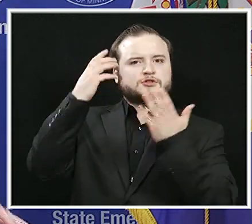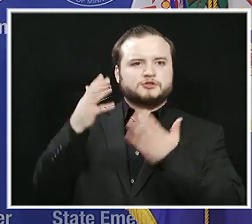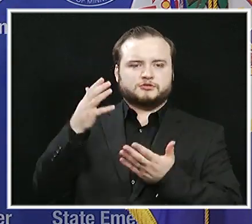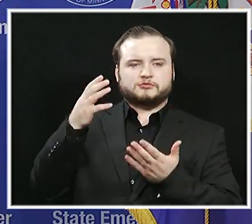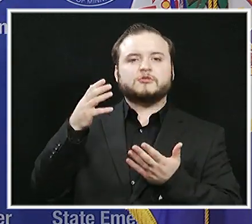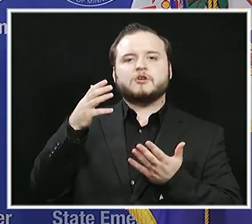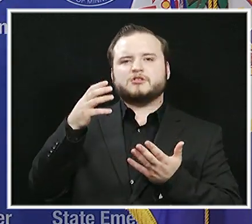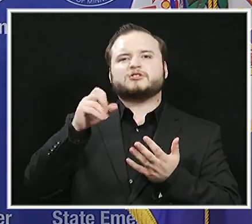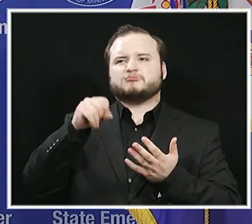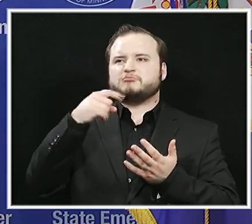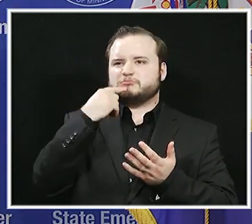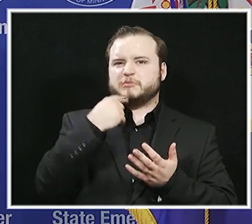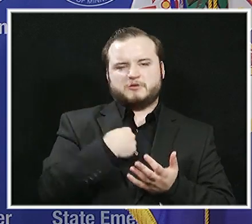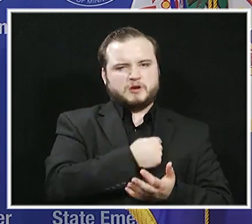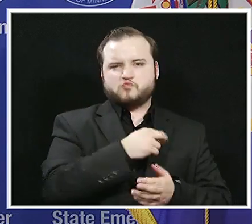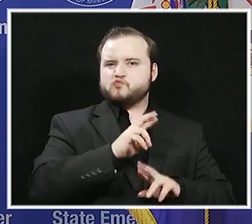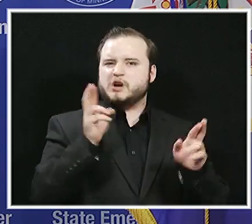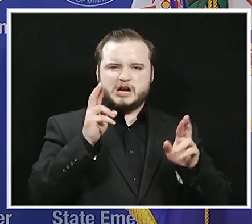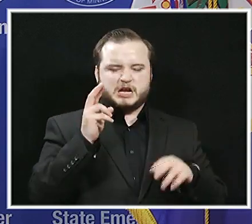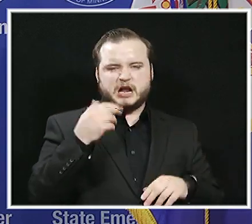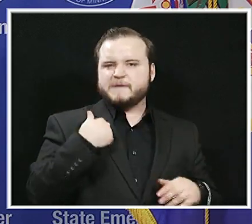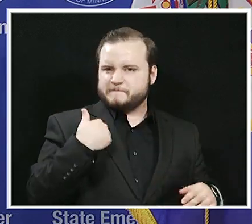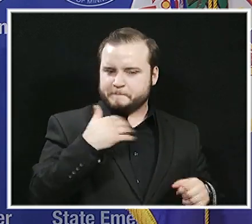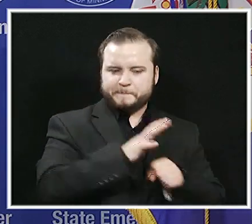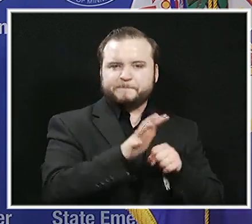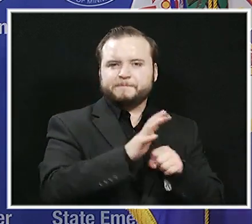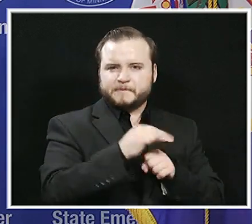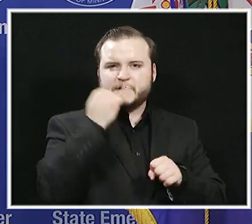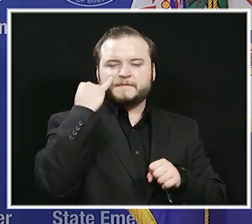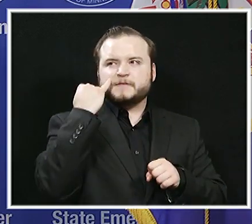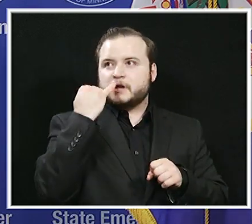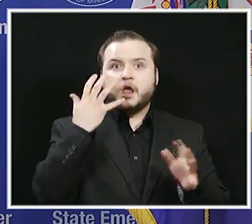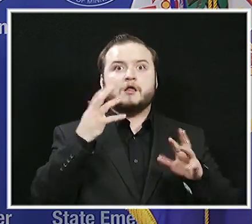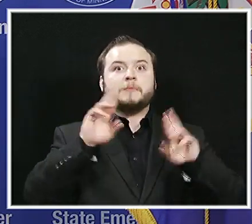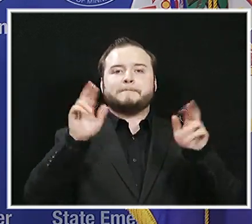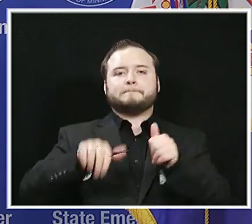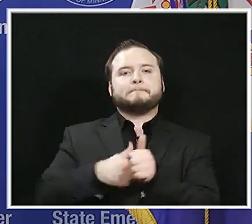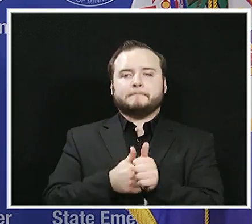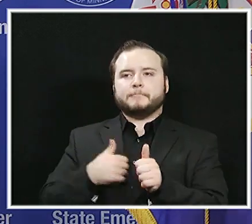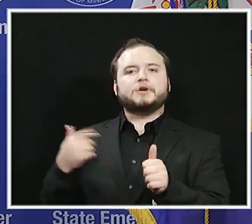reserve to make the call to say this much of what we have, we're going to keep in reserve for the surge that